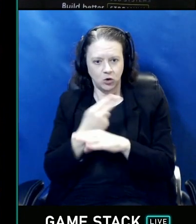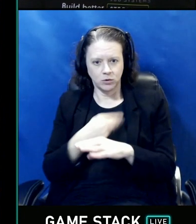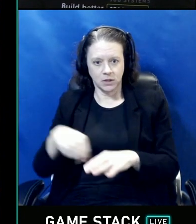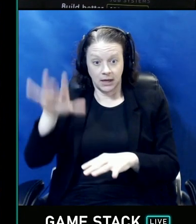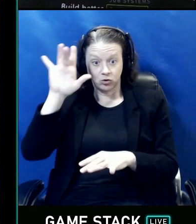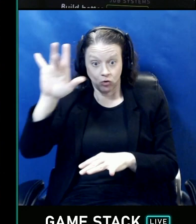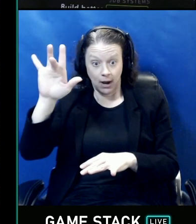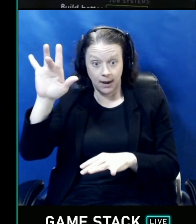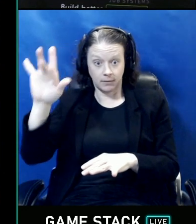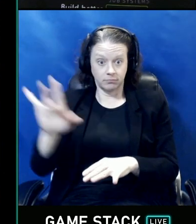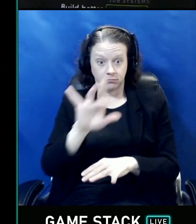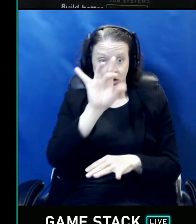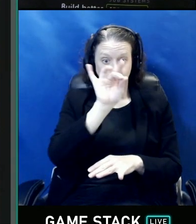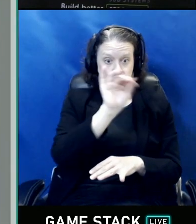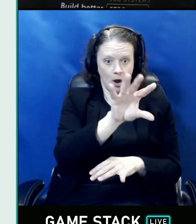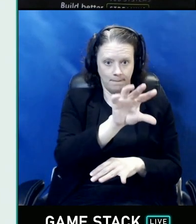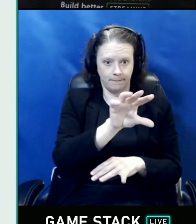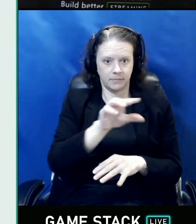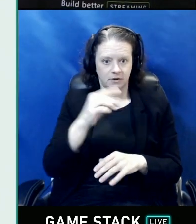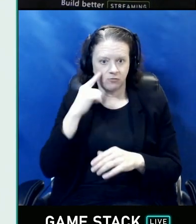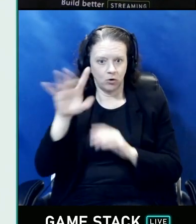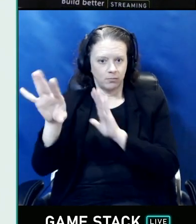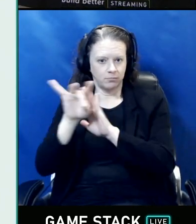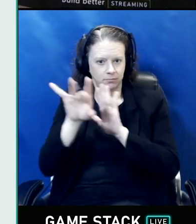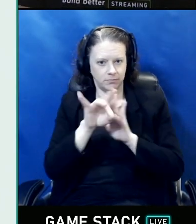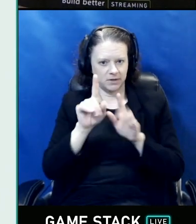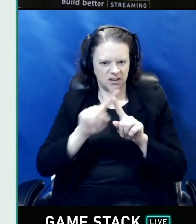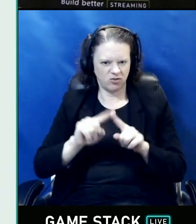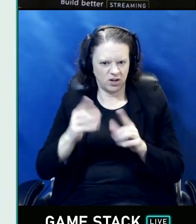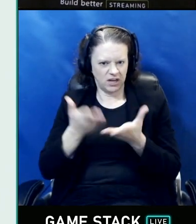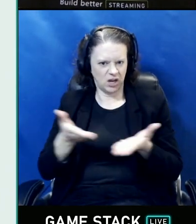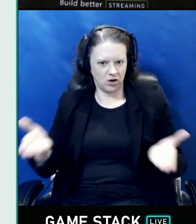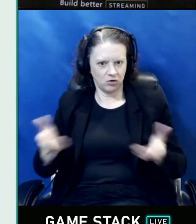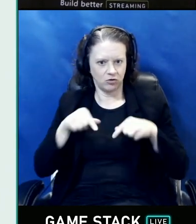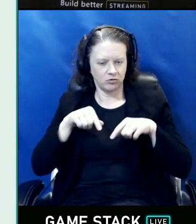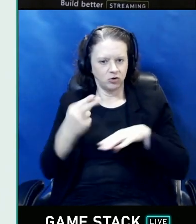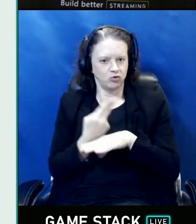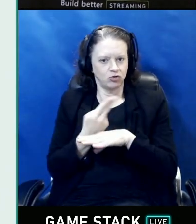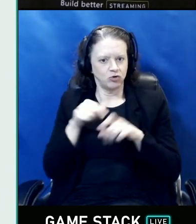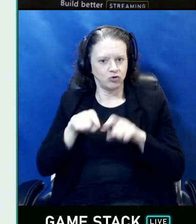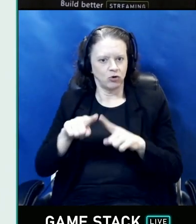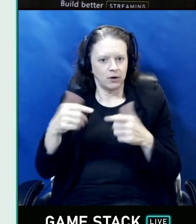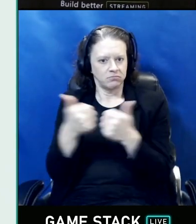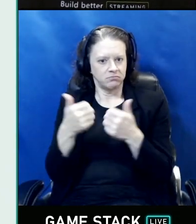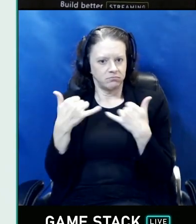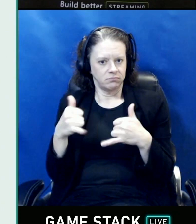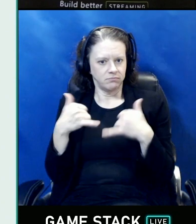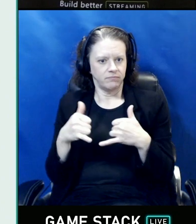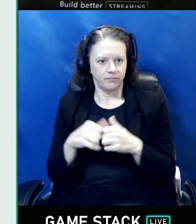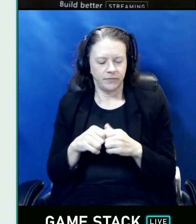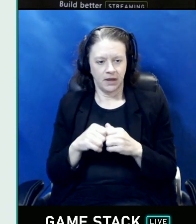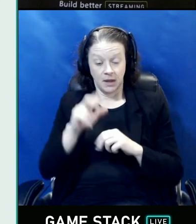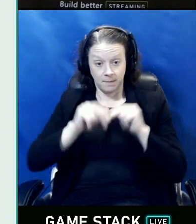artifacts for use during gameplay. In addition to building elements into Minecraft Dungeons that respond